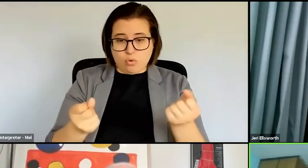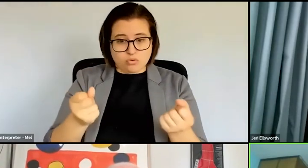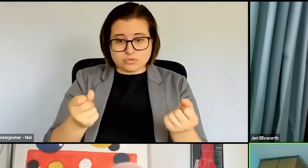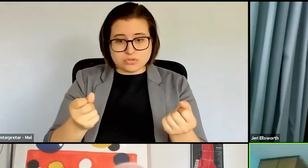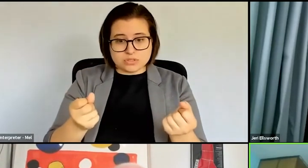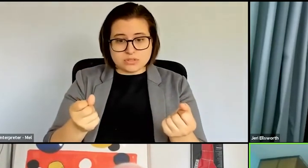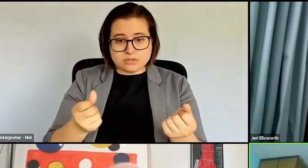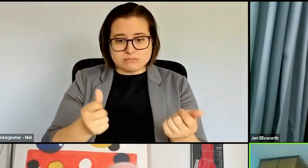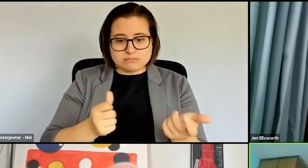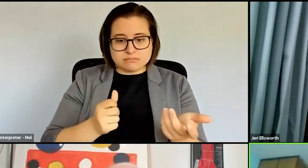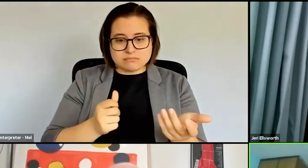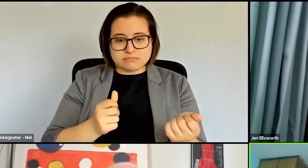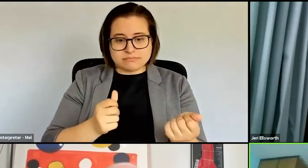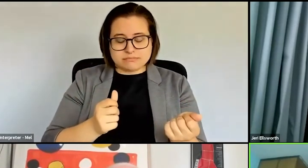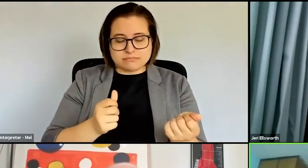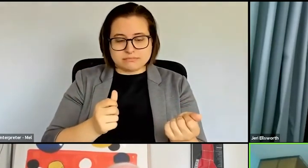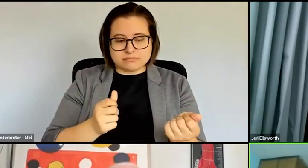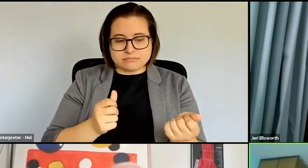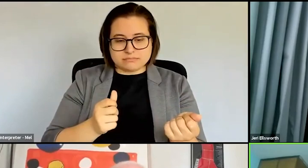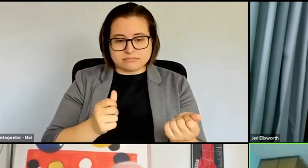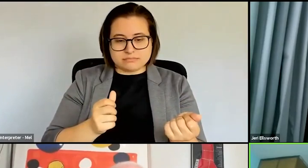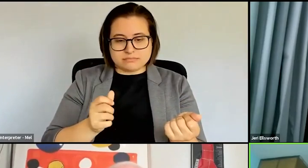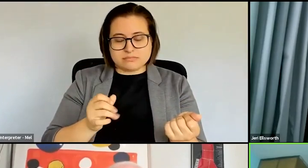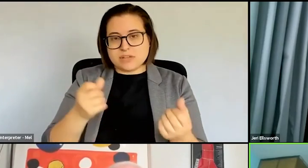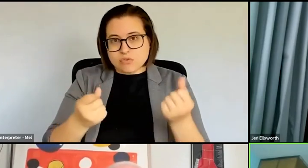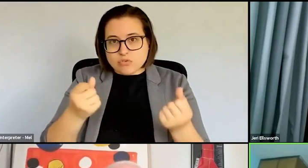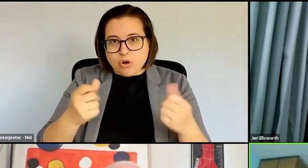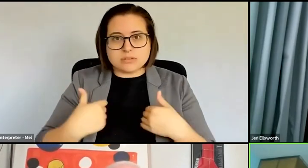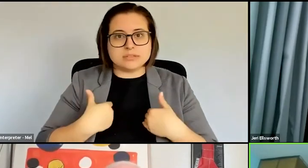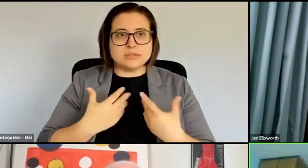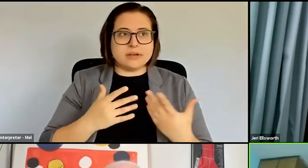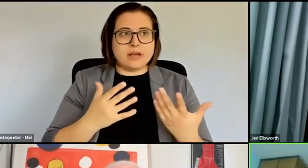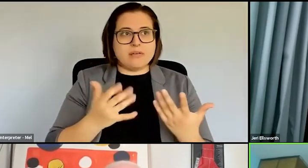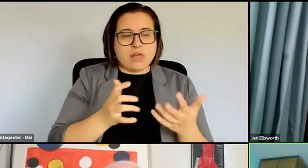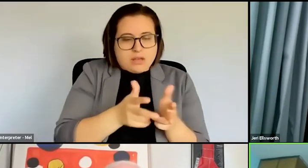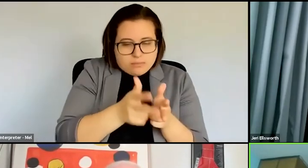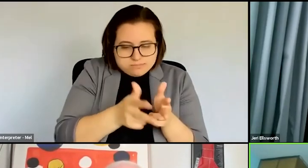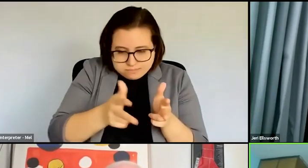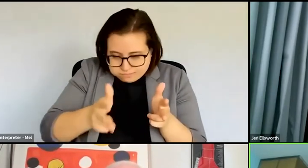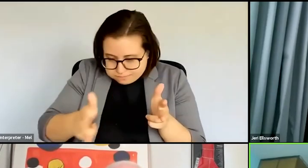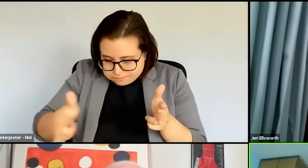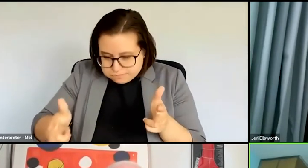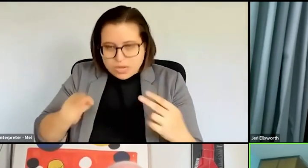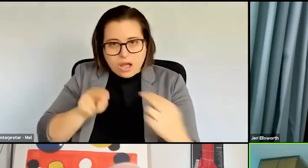three, five times more people on a freeway in a safer way which of course they do, but